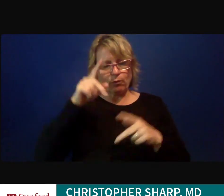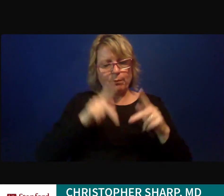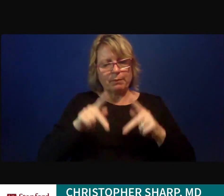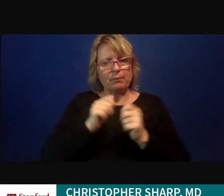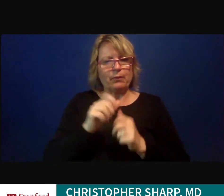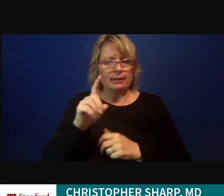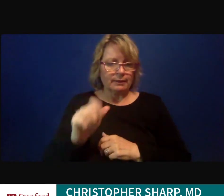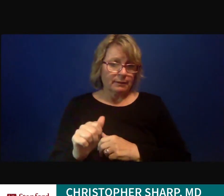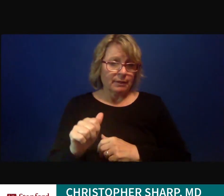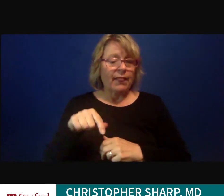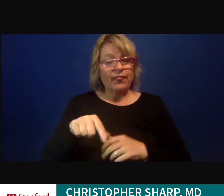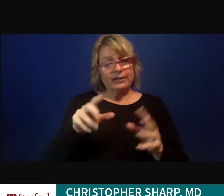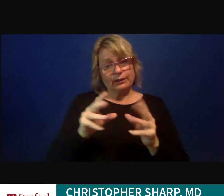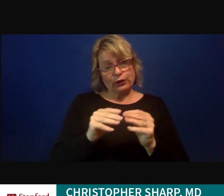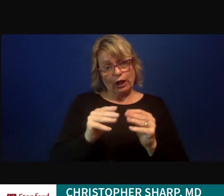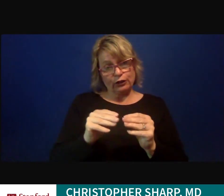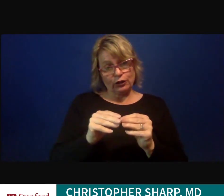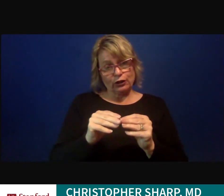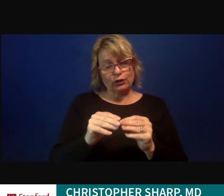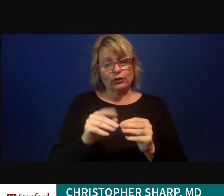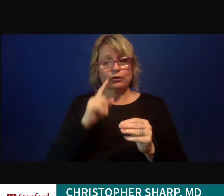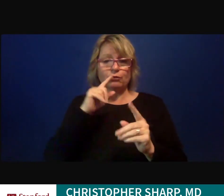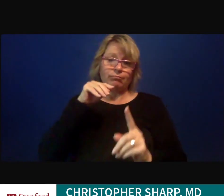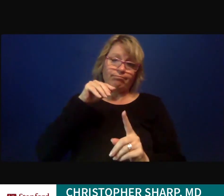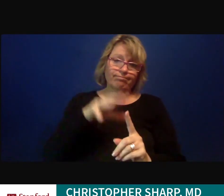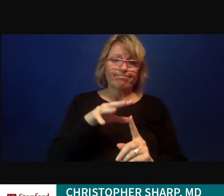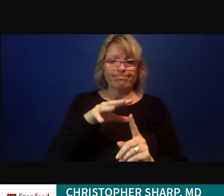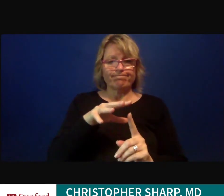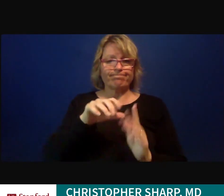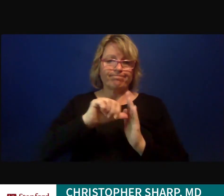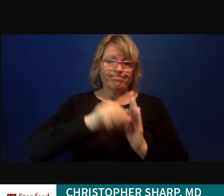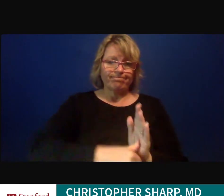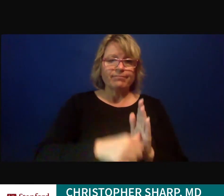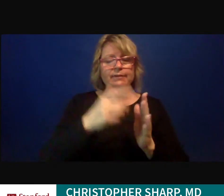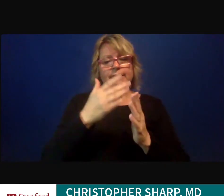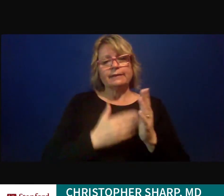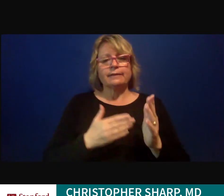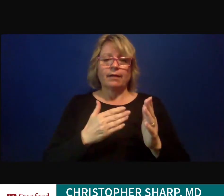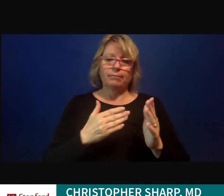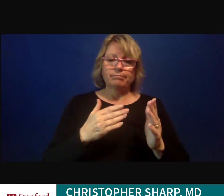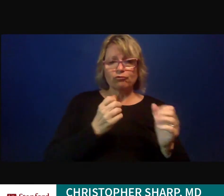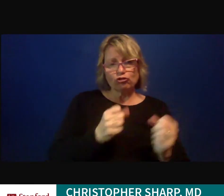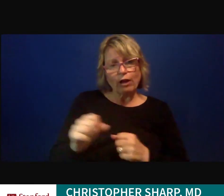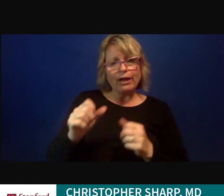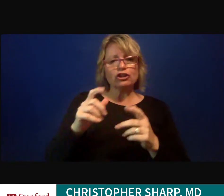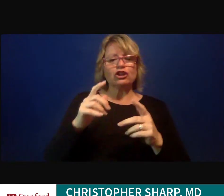This session aims to spotlight some of those bold strategies and collaborative efforts that